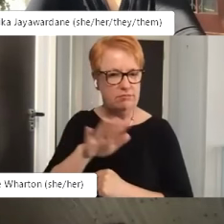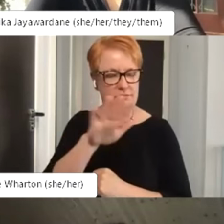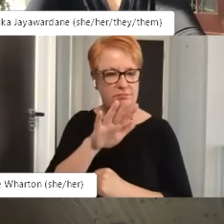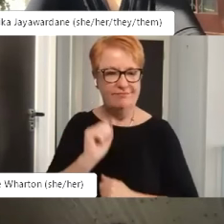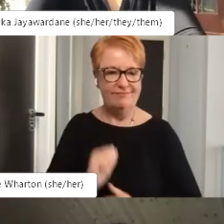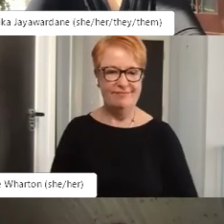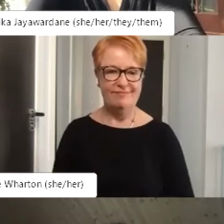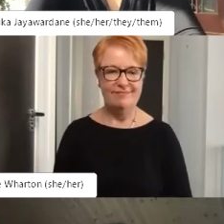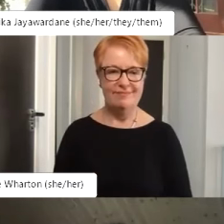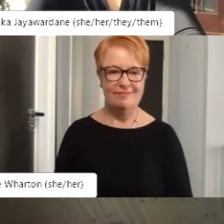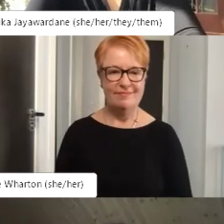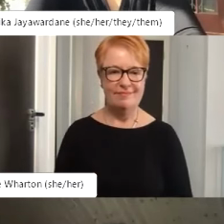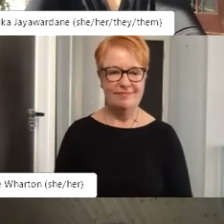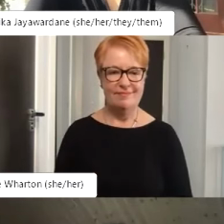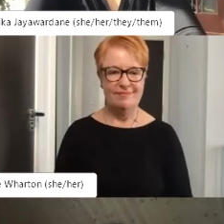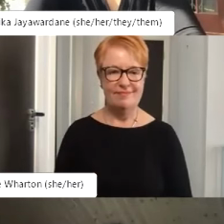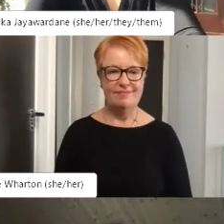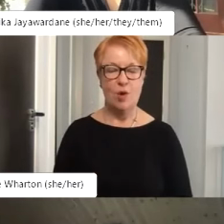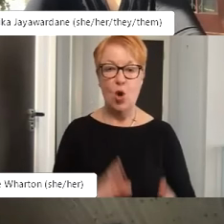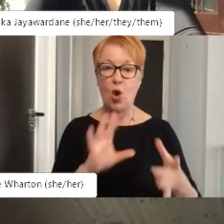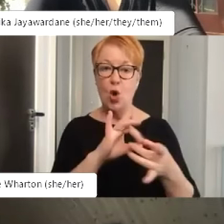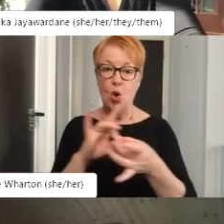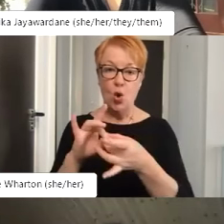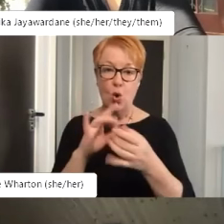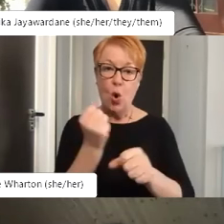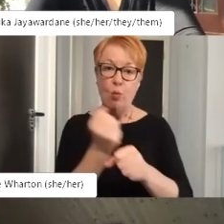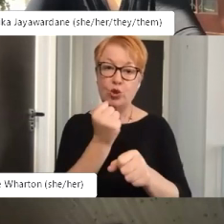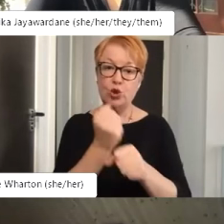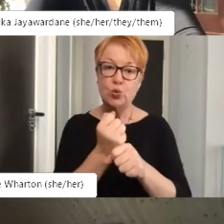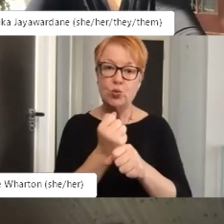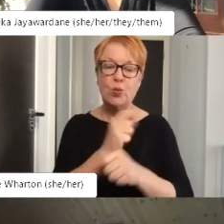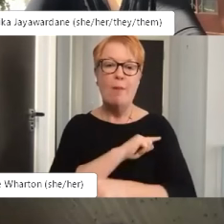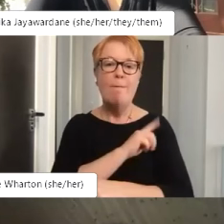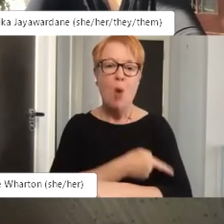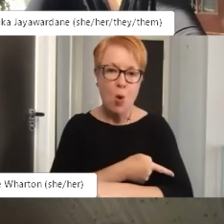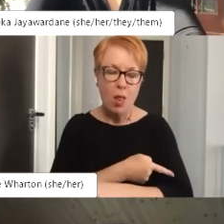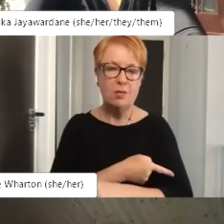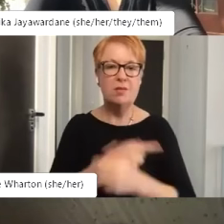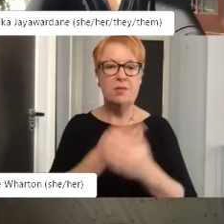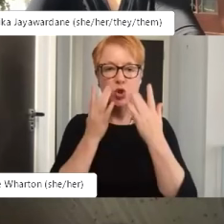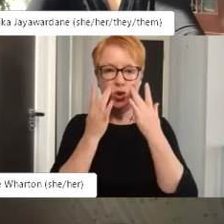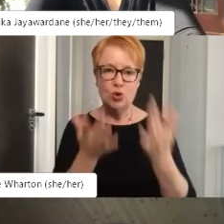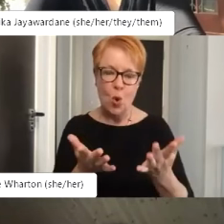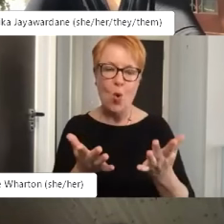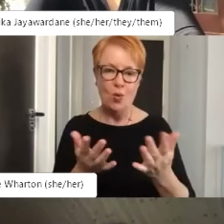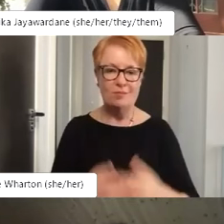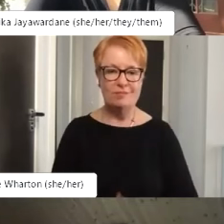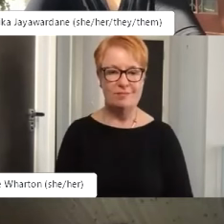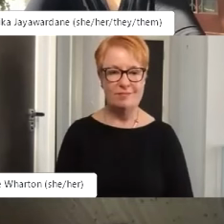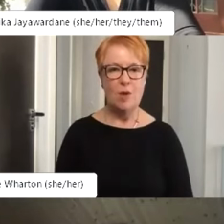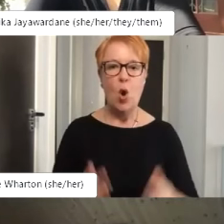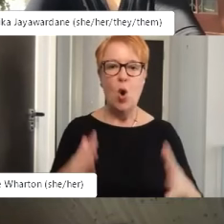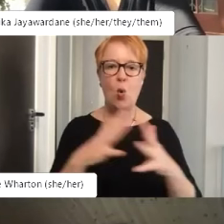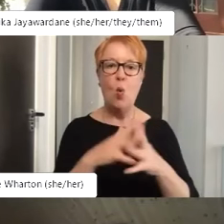It was co-produced with Poland. So, it was first shown in Warsaw, and then in Stockholm, and ‘Chopins Heart’ is a